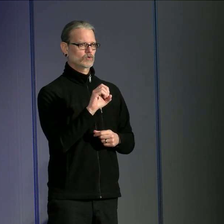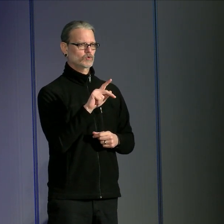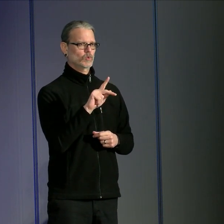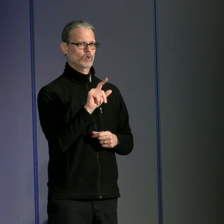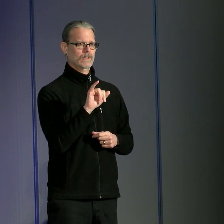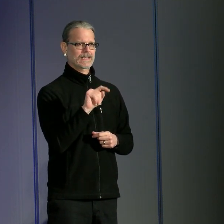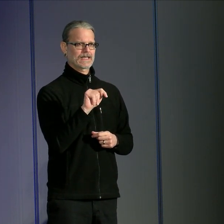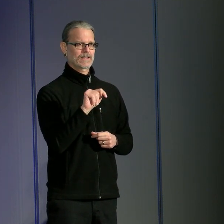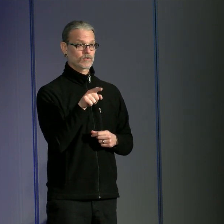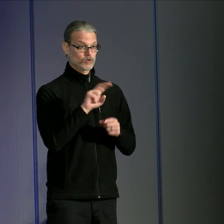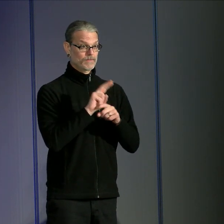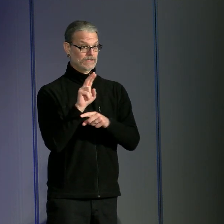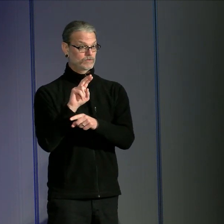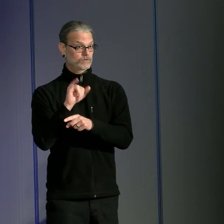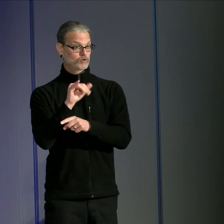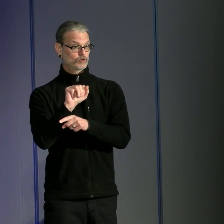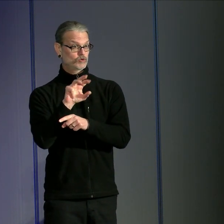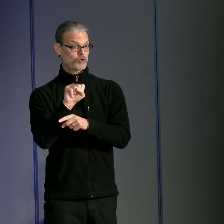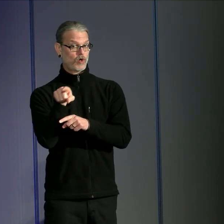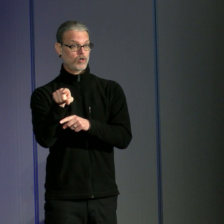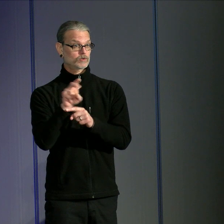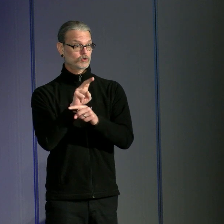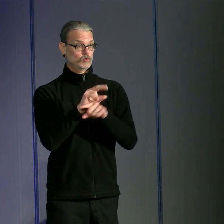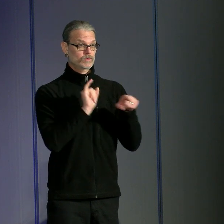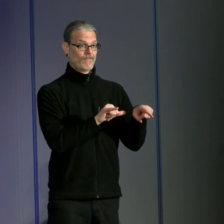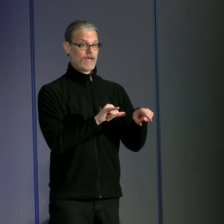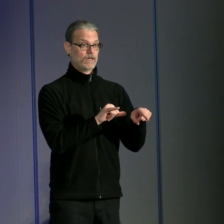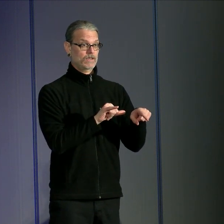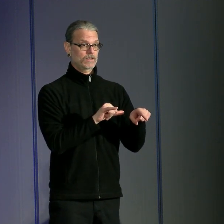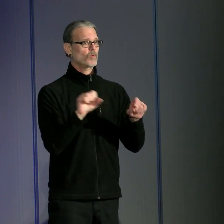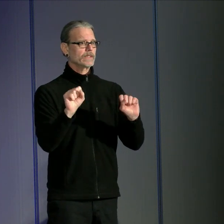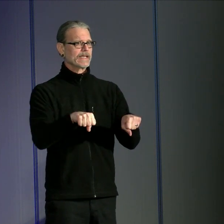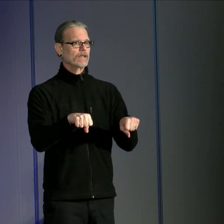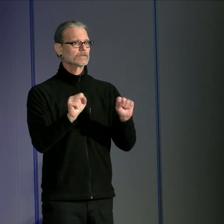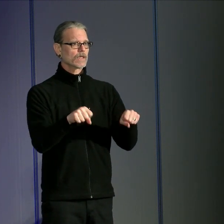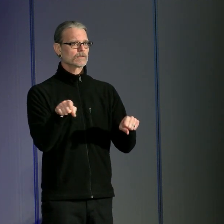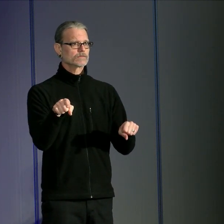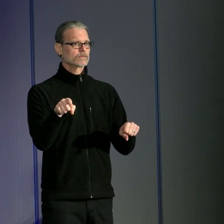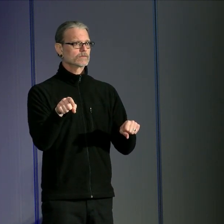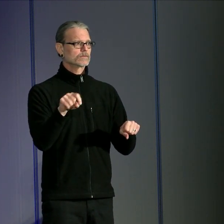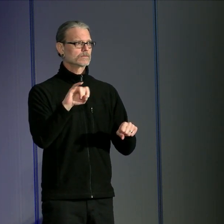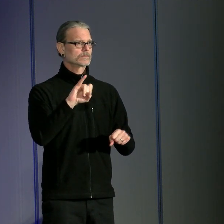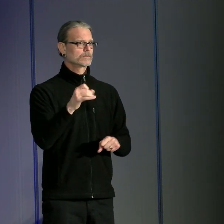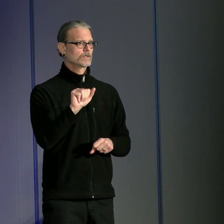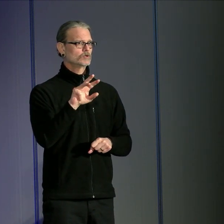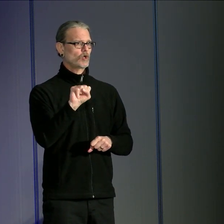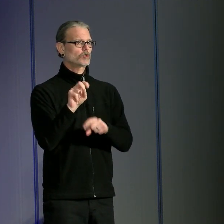used by JAWS users? Yes, it can.